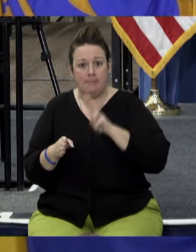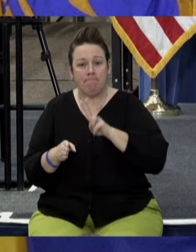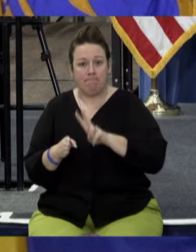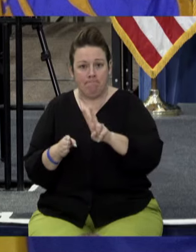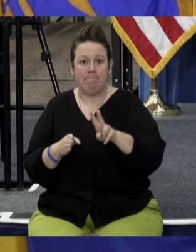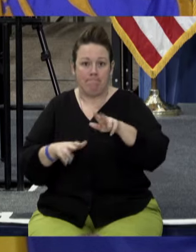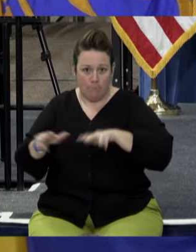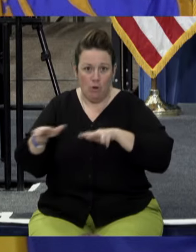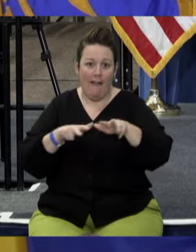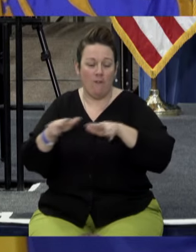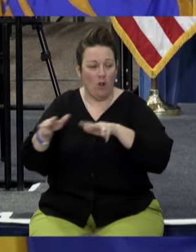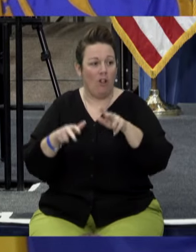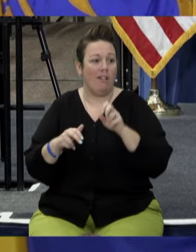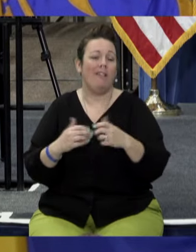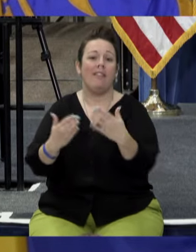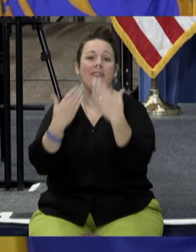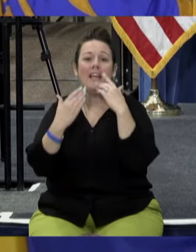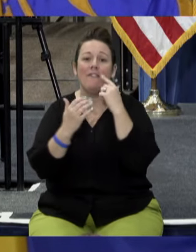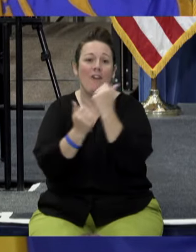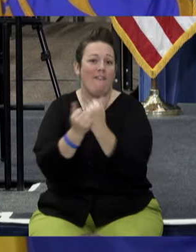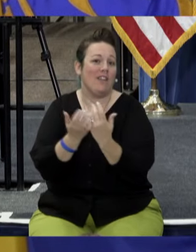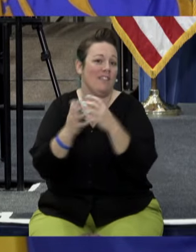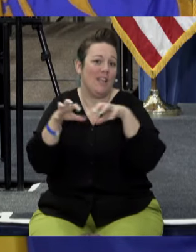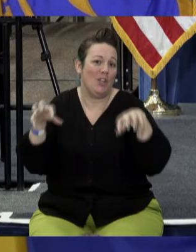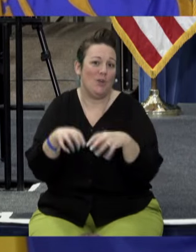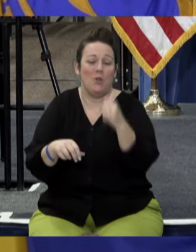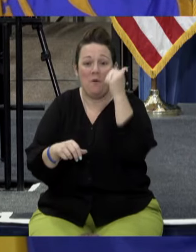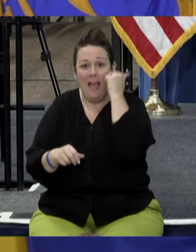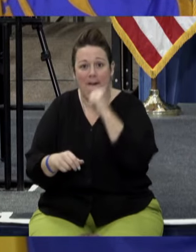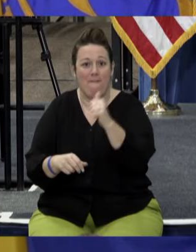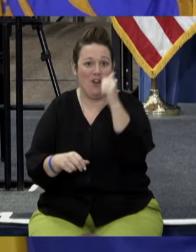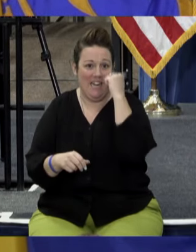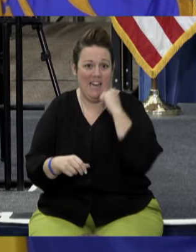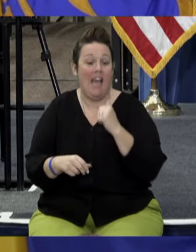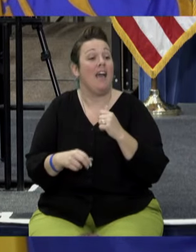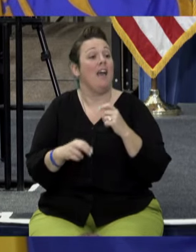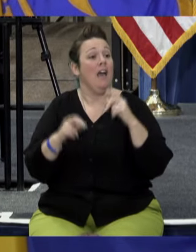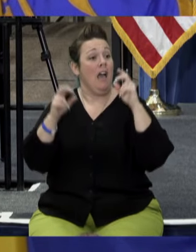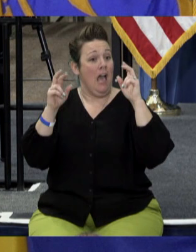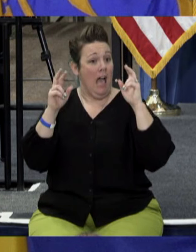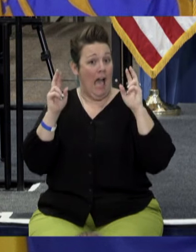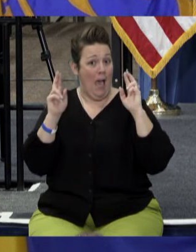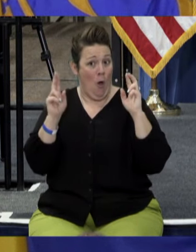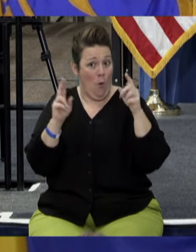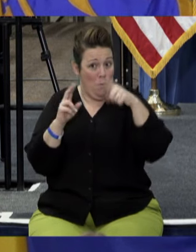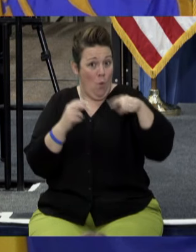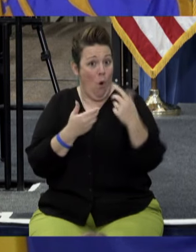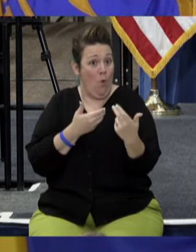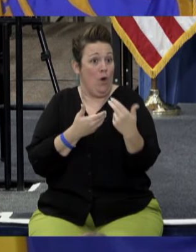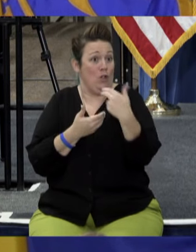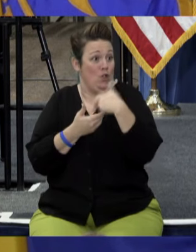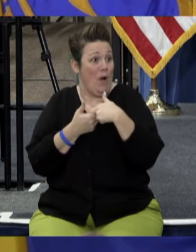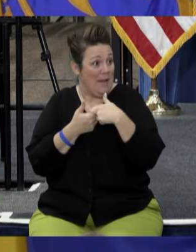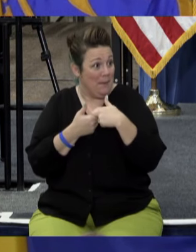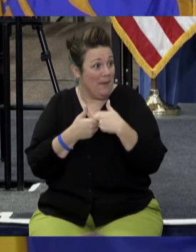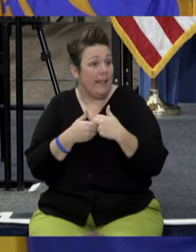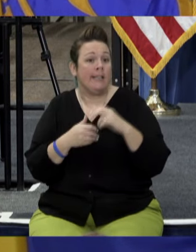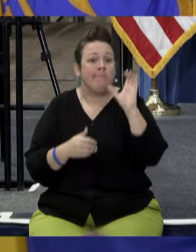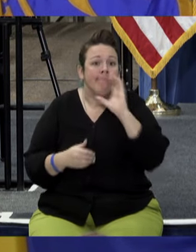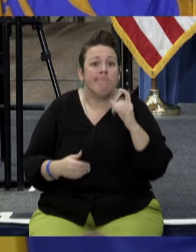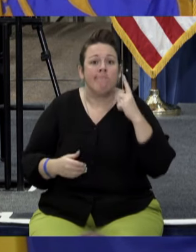for all you do every day. I hope you will all join me in seeking out useful information, resources,